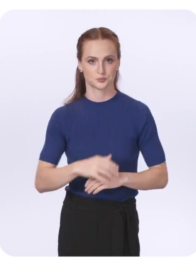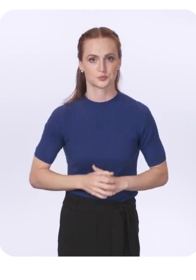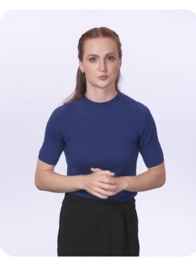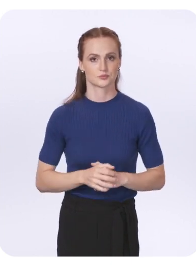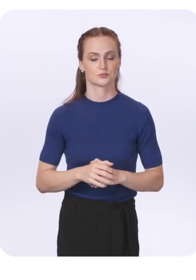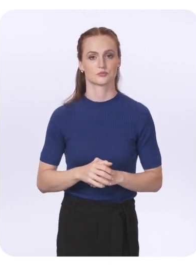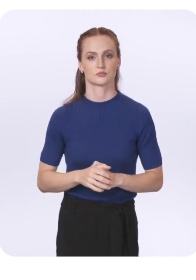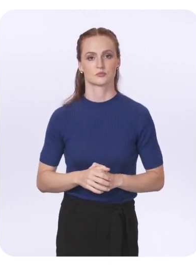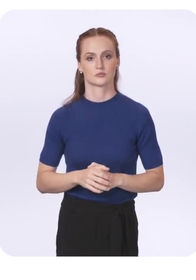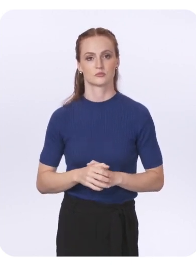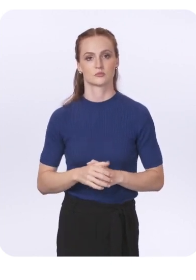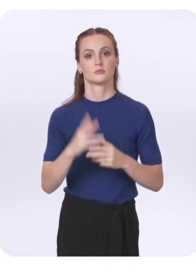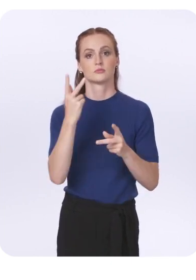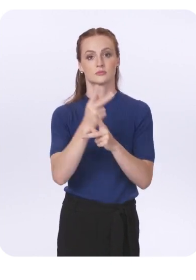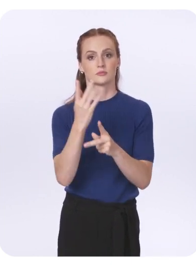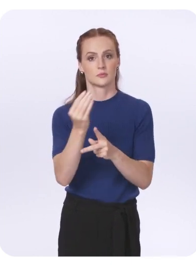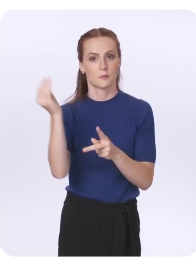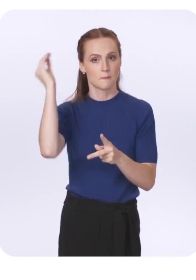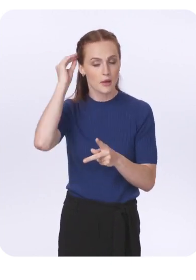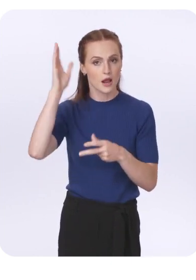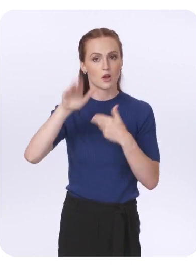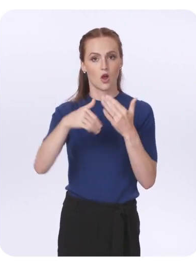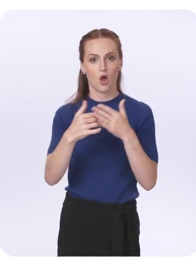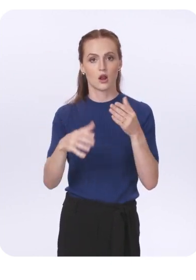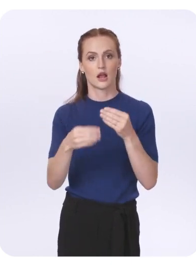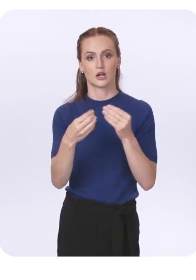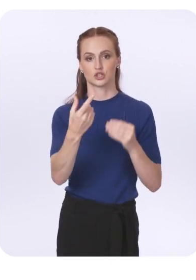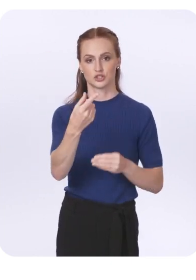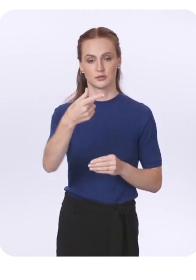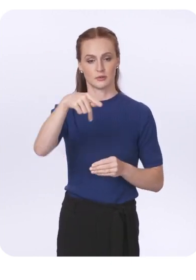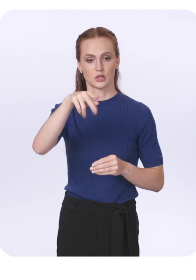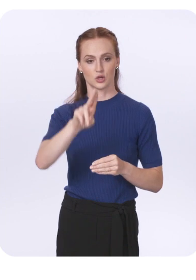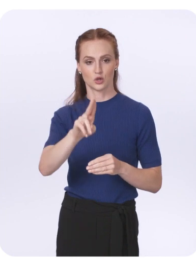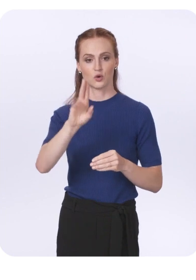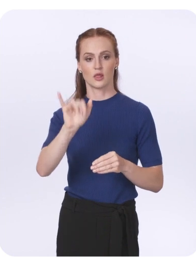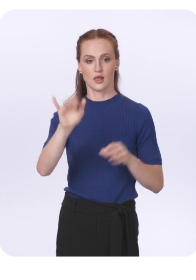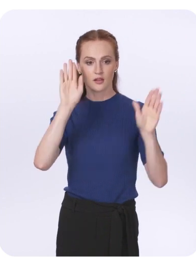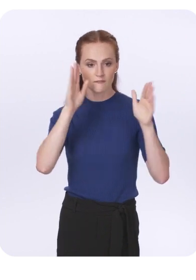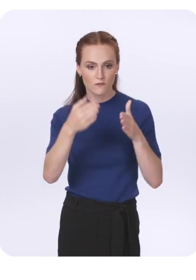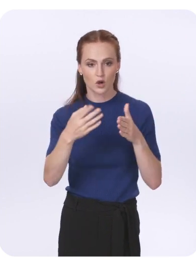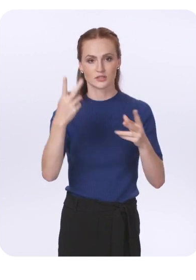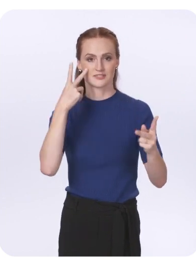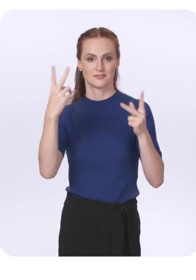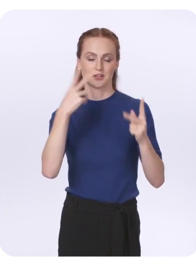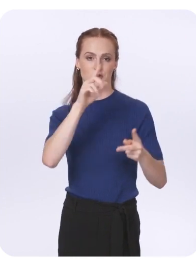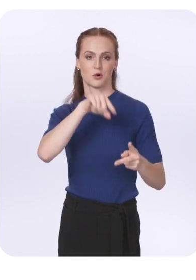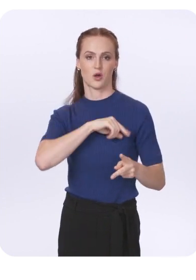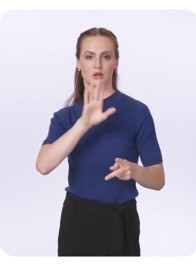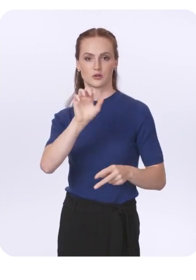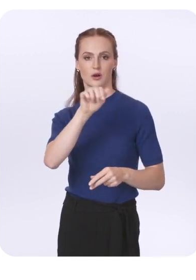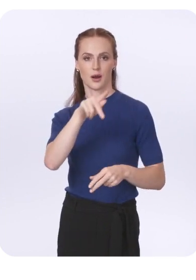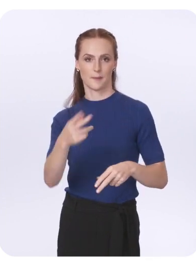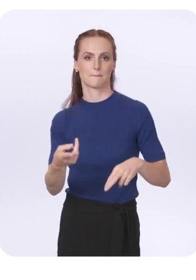But in a sense, keep in mind that all that extra GPU is strictly to boost the visual quality of your apps.